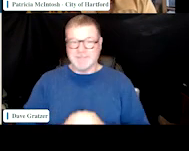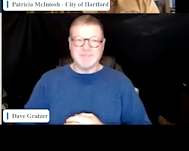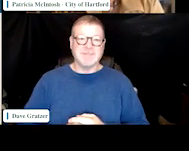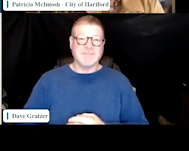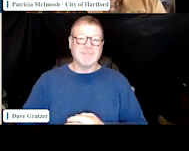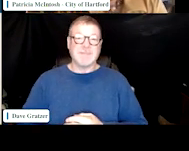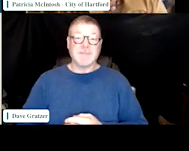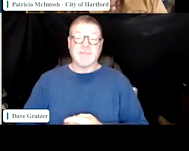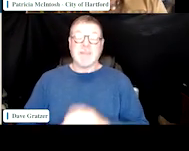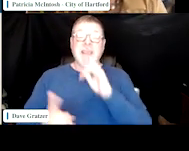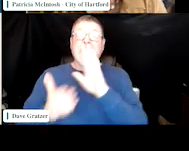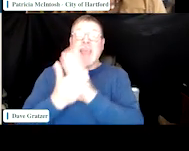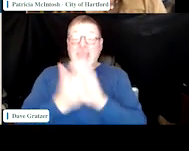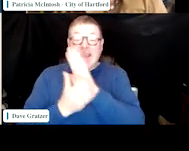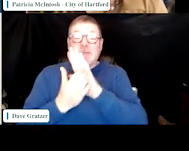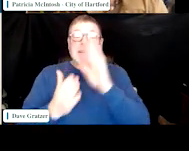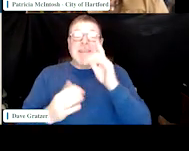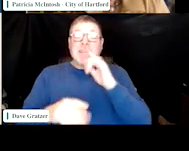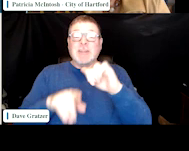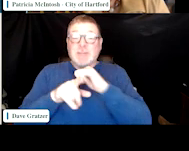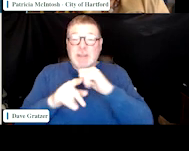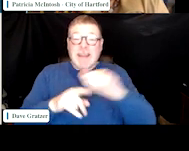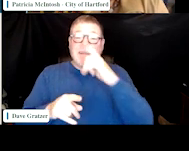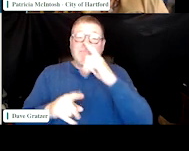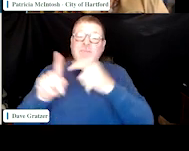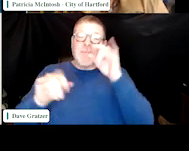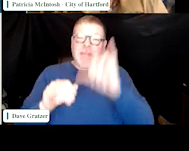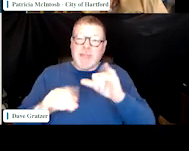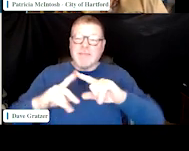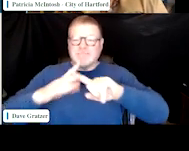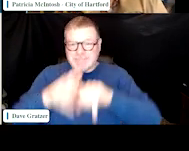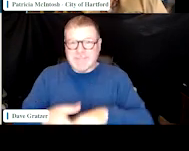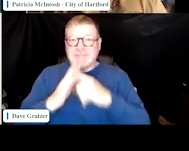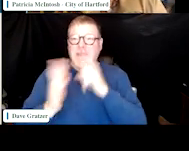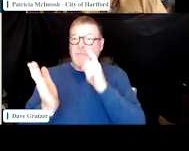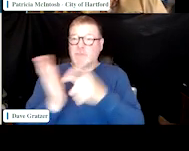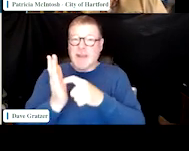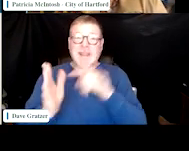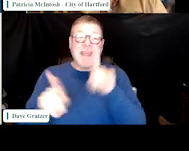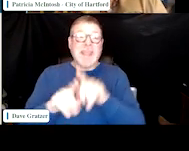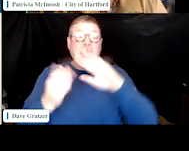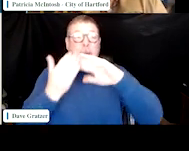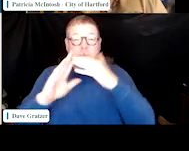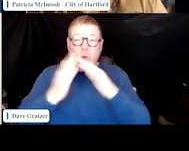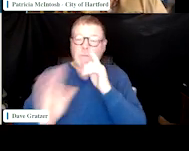The Academic Training initiative was born out of the recognition that as communities examined how